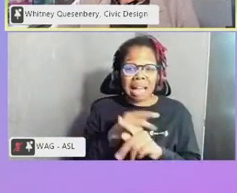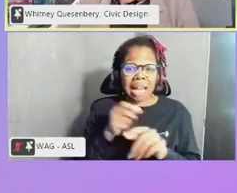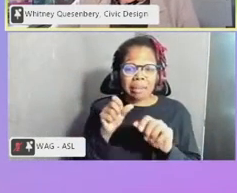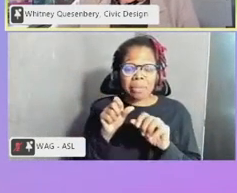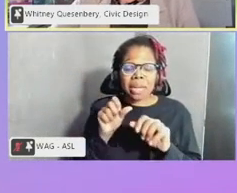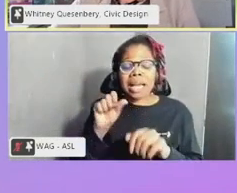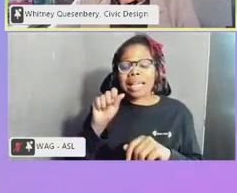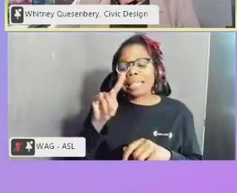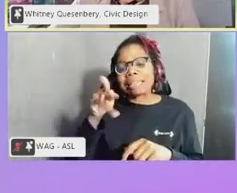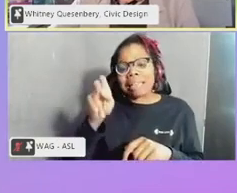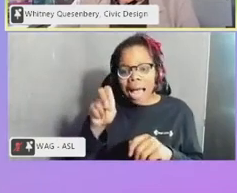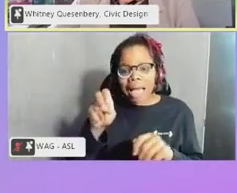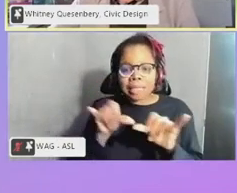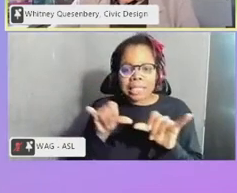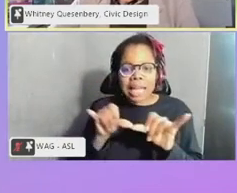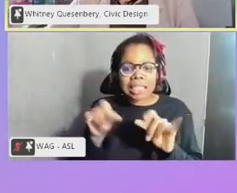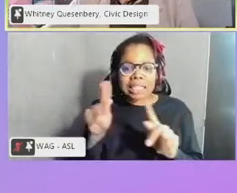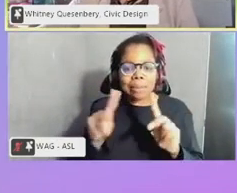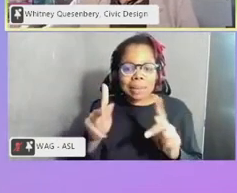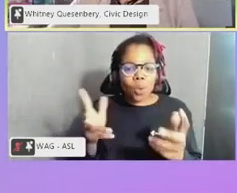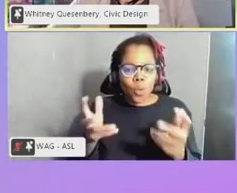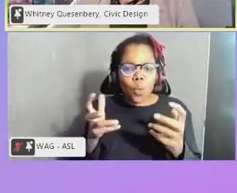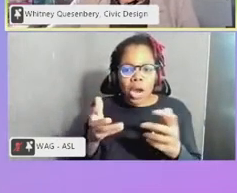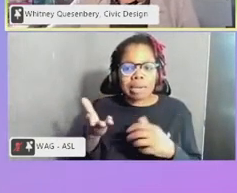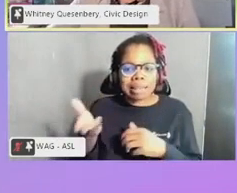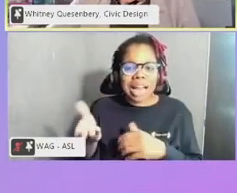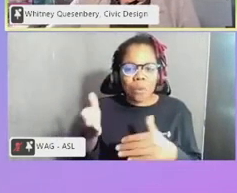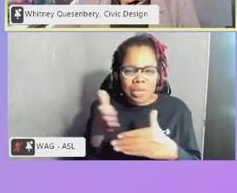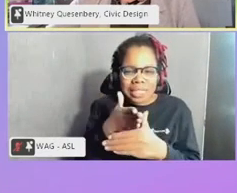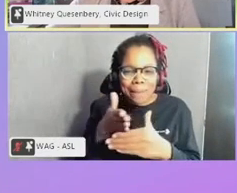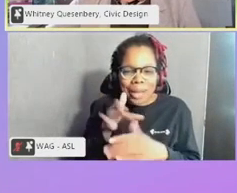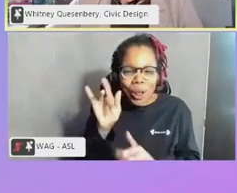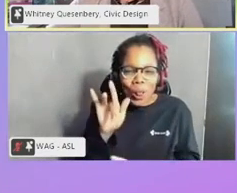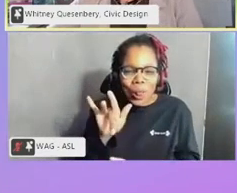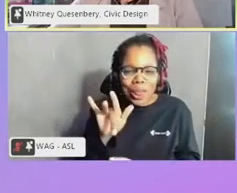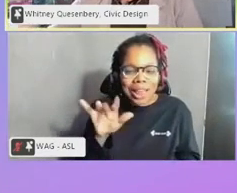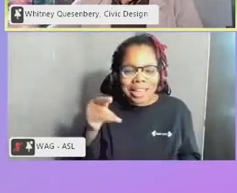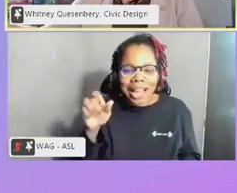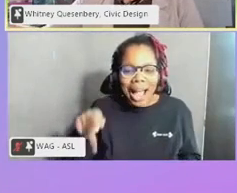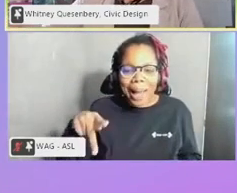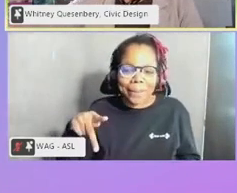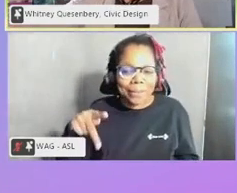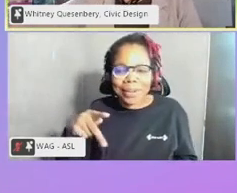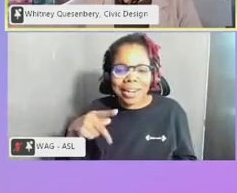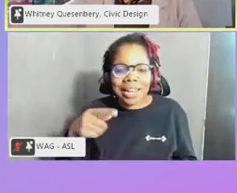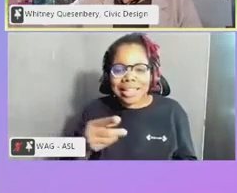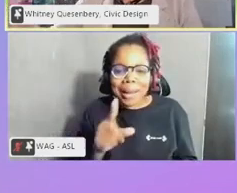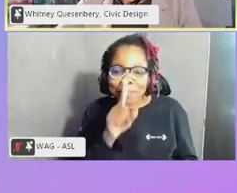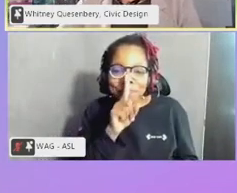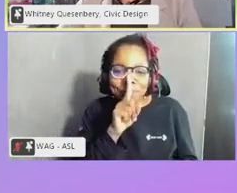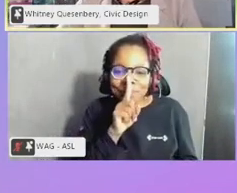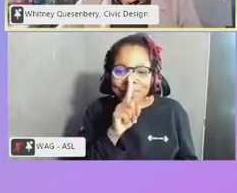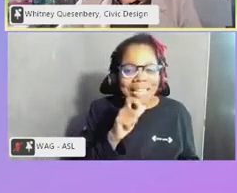10 maybe 16 points, and another that had to be 24 to 25, and it turned out the type size that most people